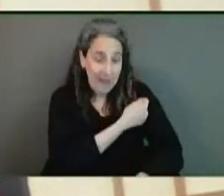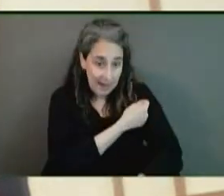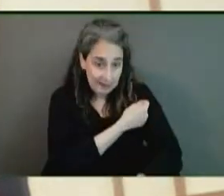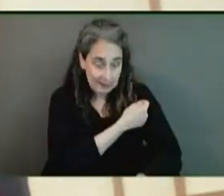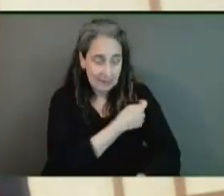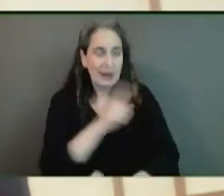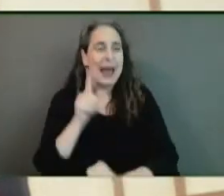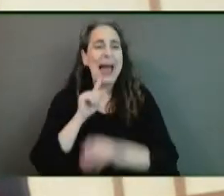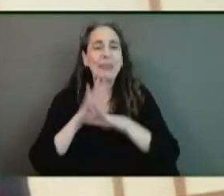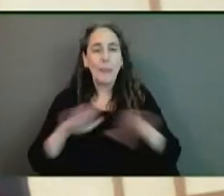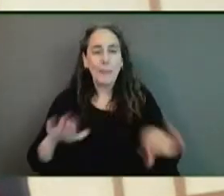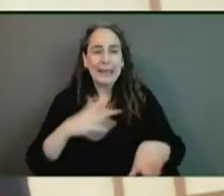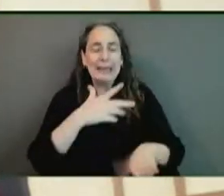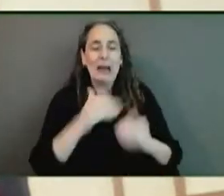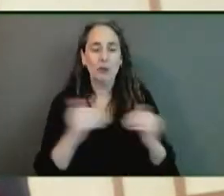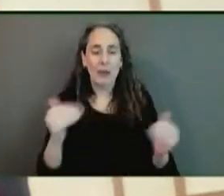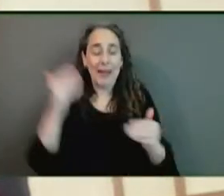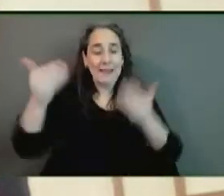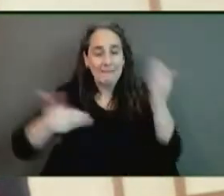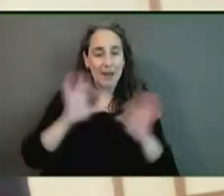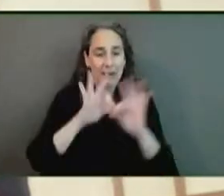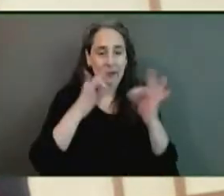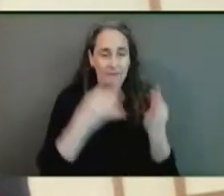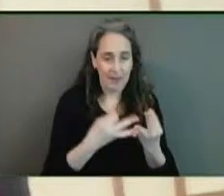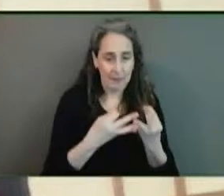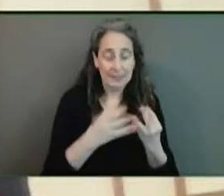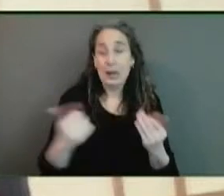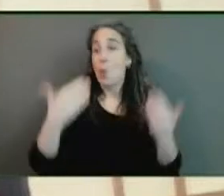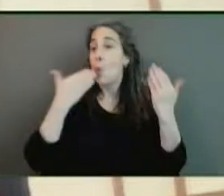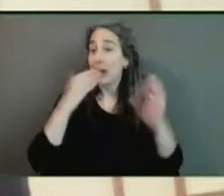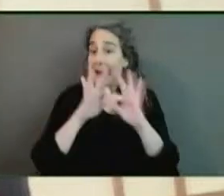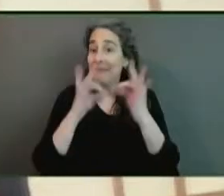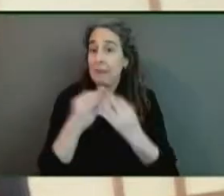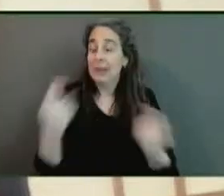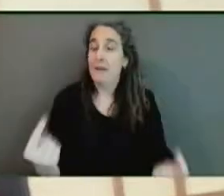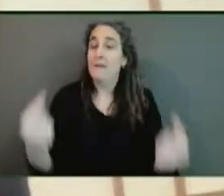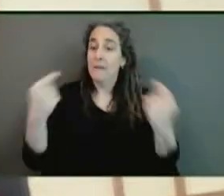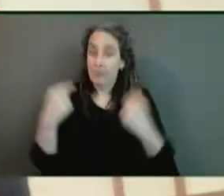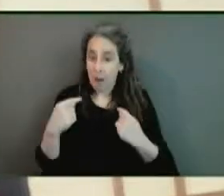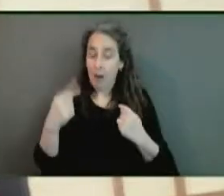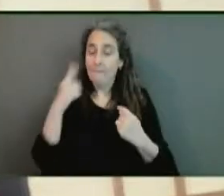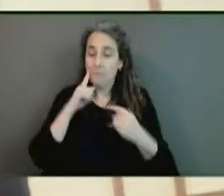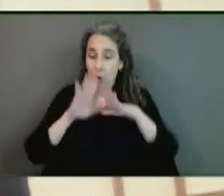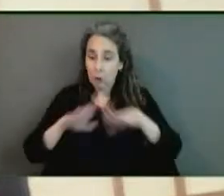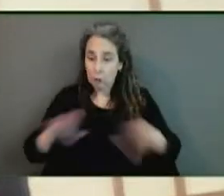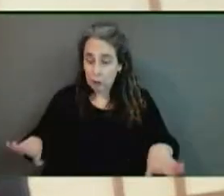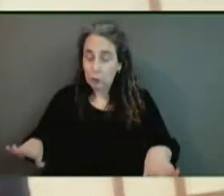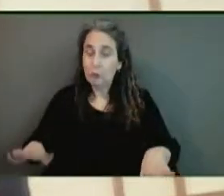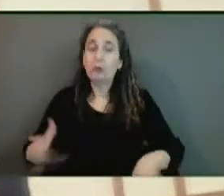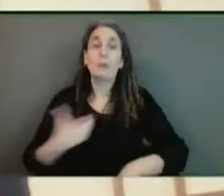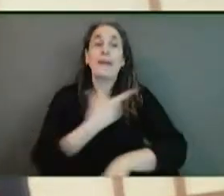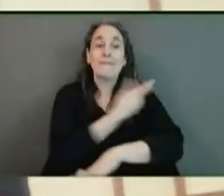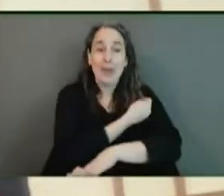vaccinating, vaccinating pediatrician at the pediatric level and inviting families and